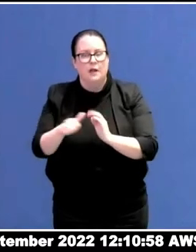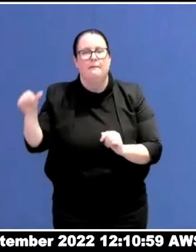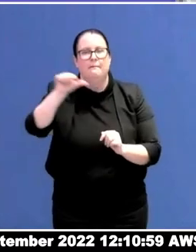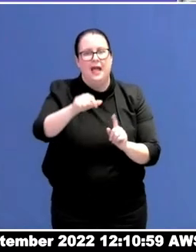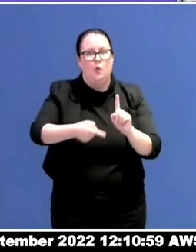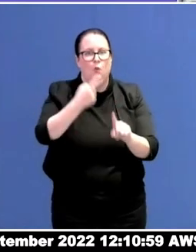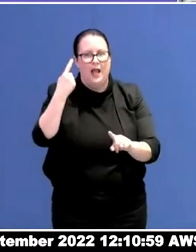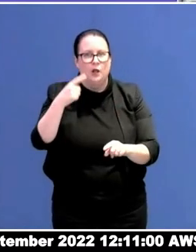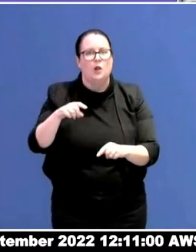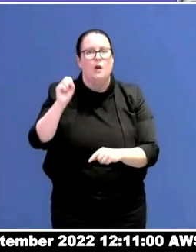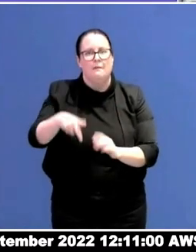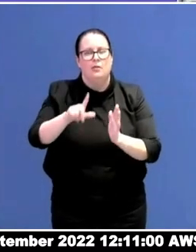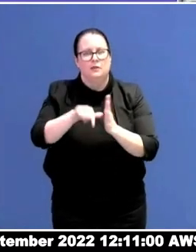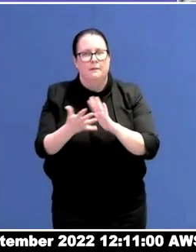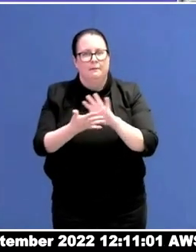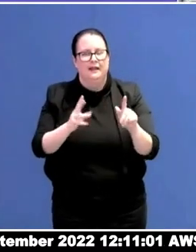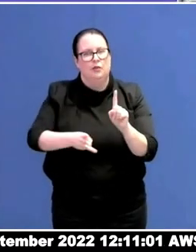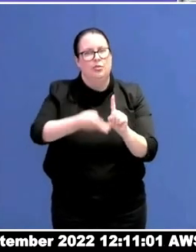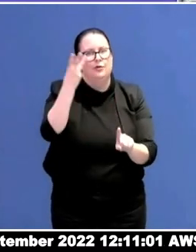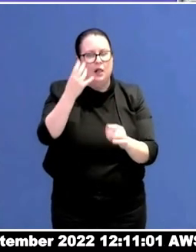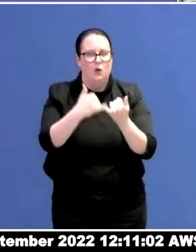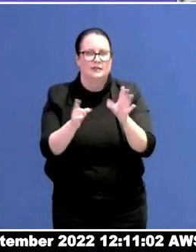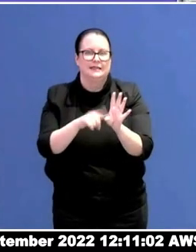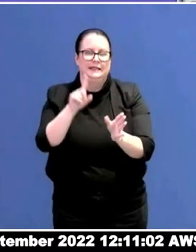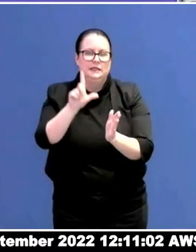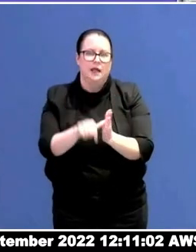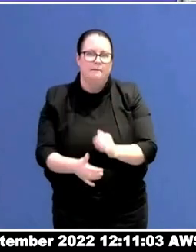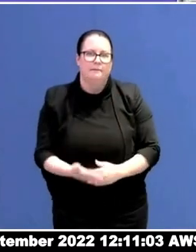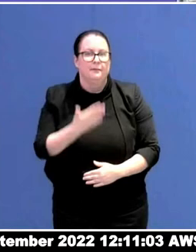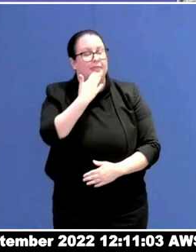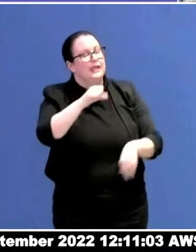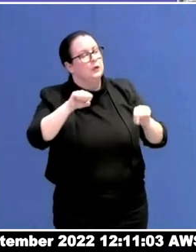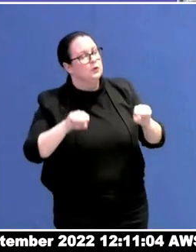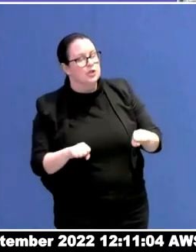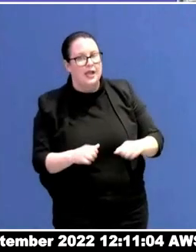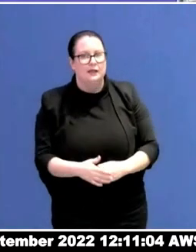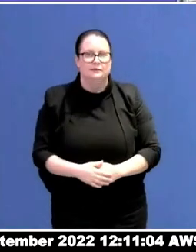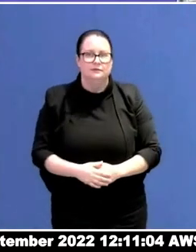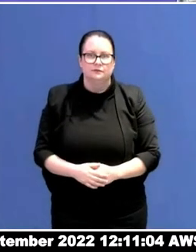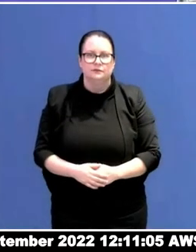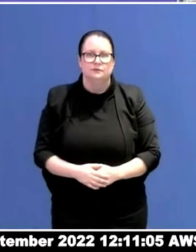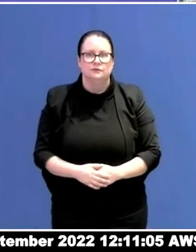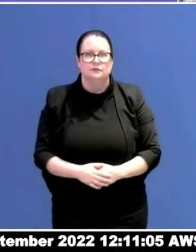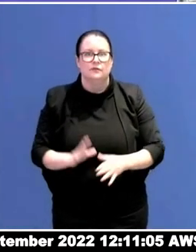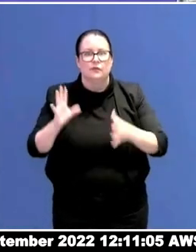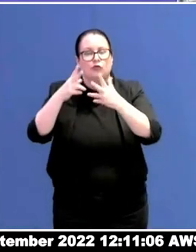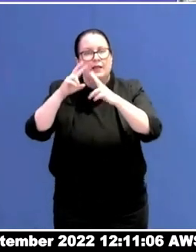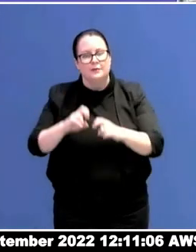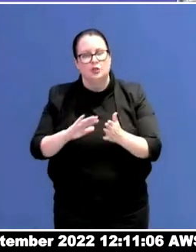time, which will be 3 pm Sydney time. The Royal Commission is adjourned.